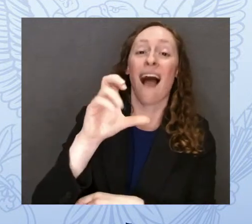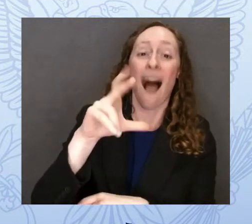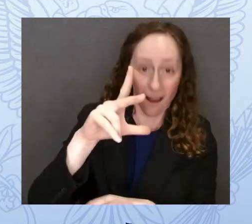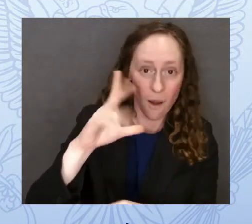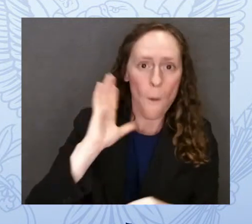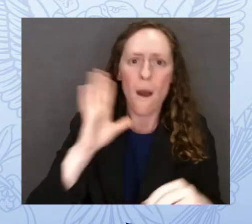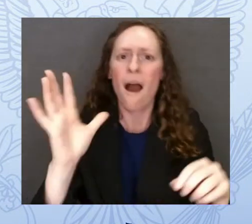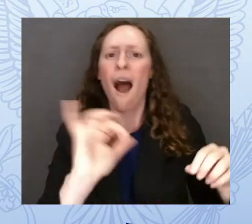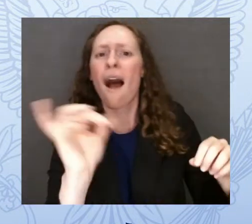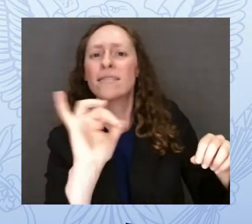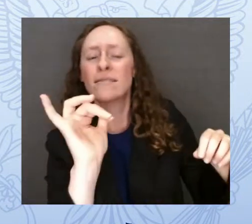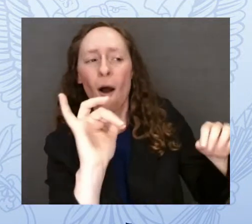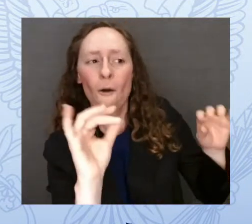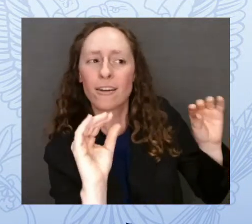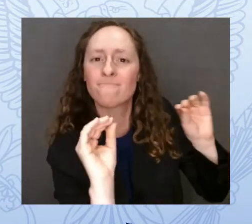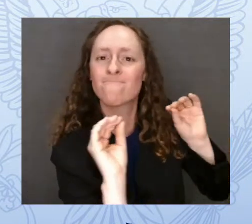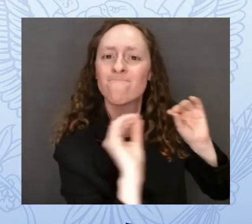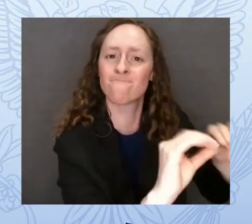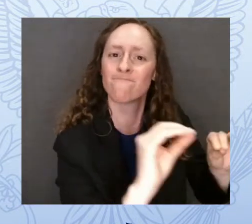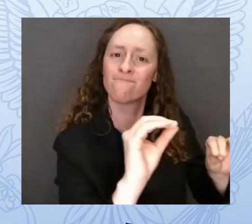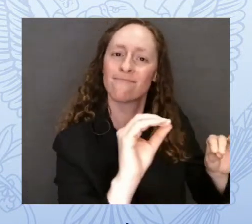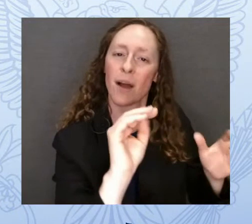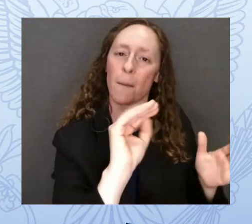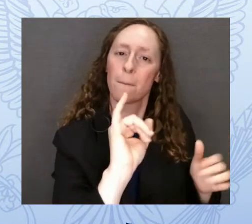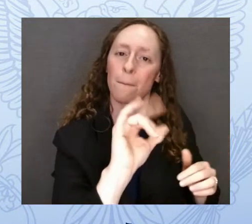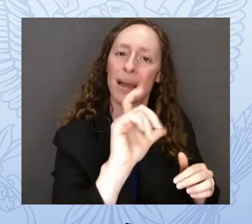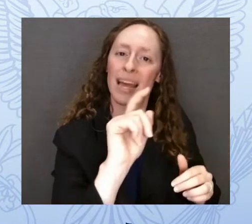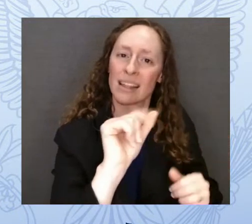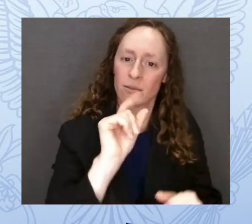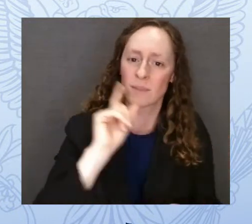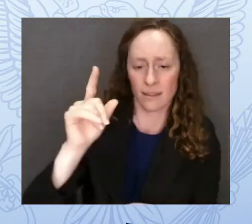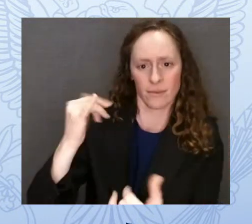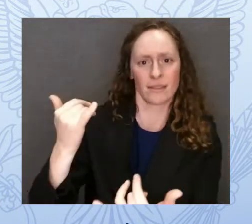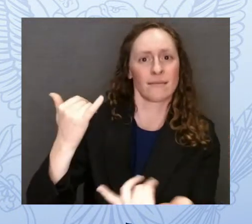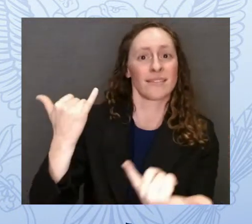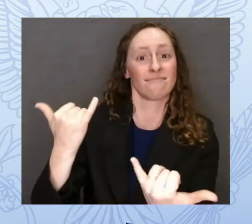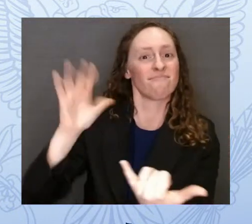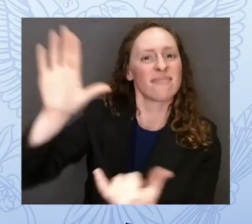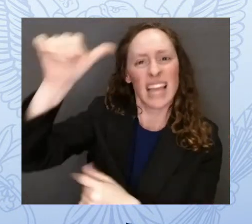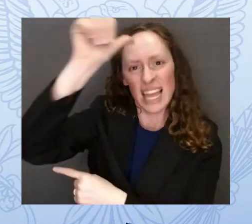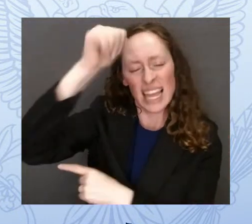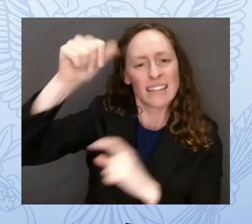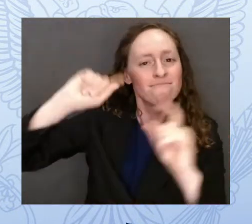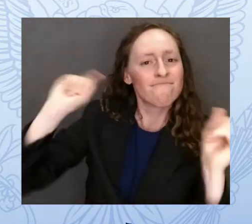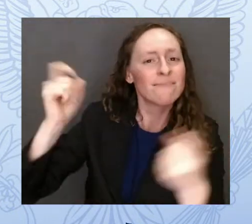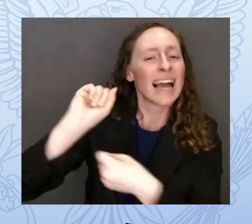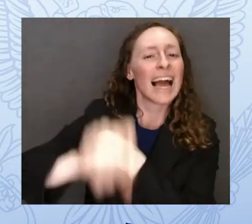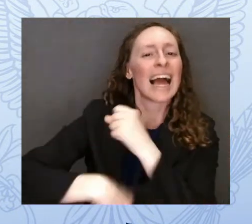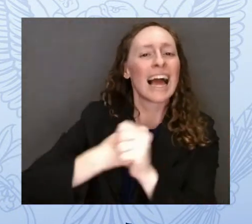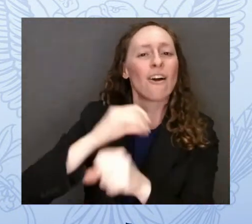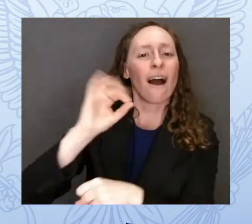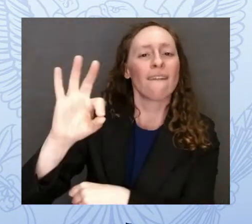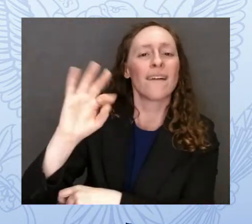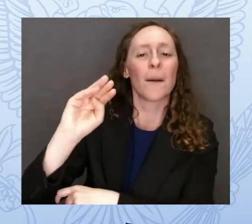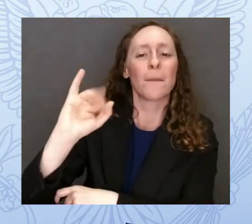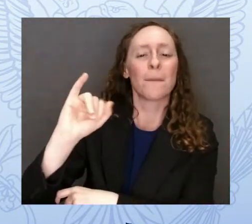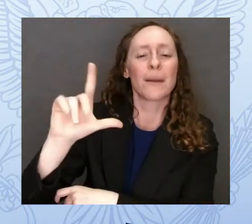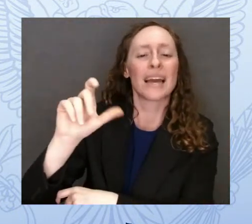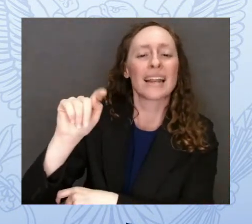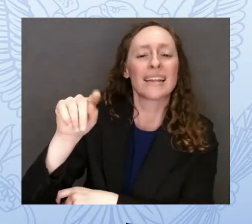And around them, Lotus flowers, important symbols, in India, their gleaming petals reminding us that each day,